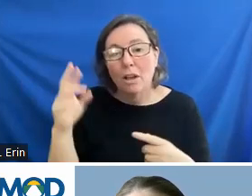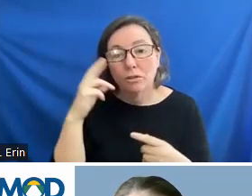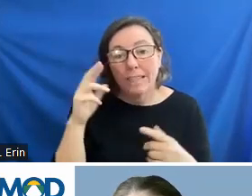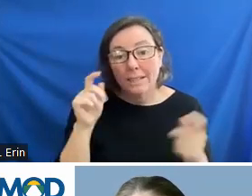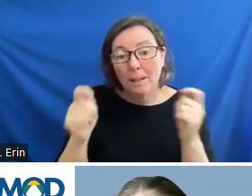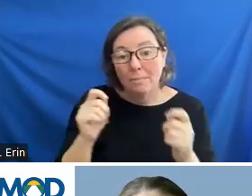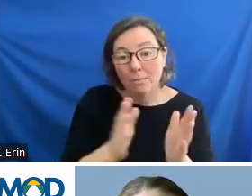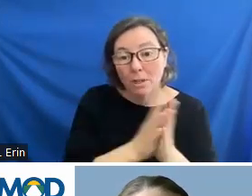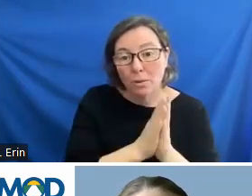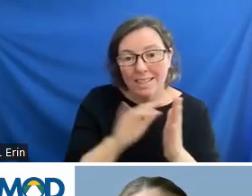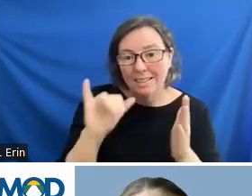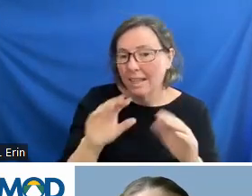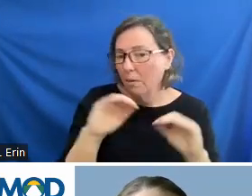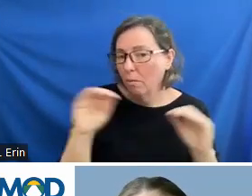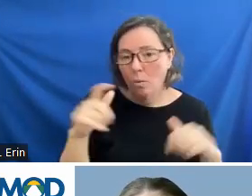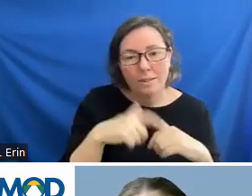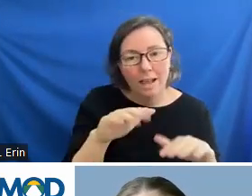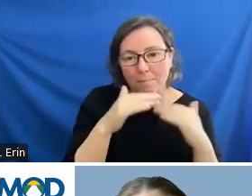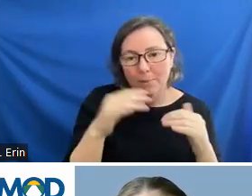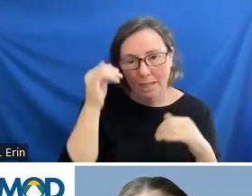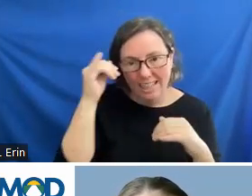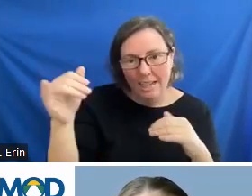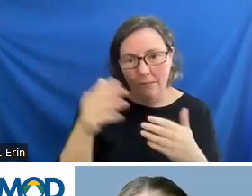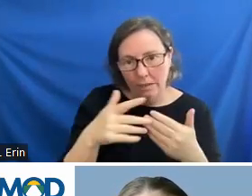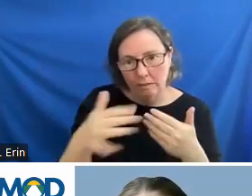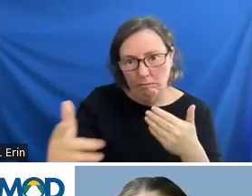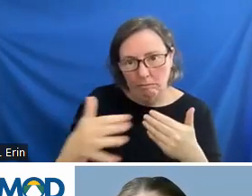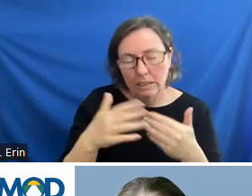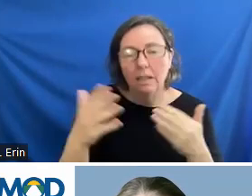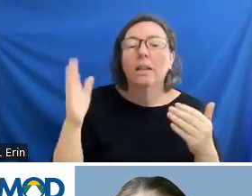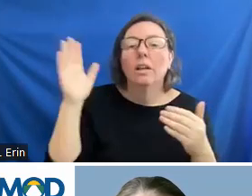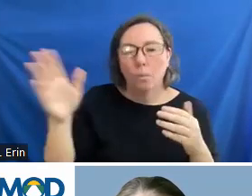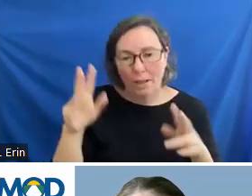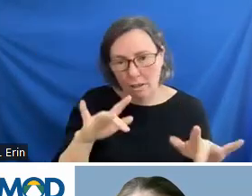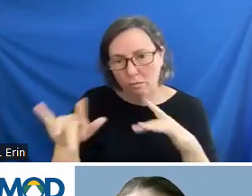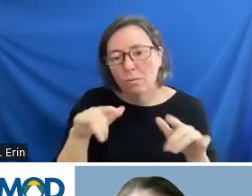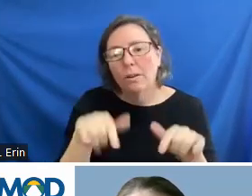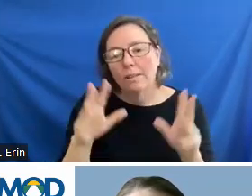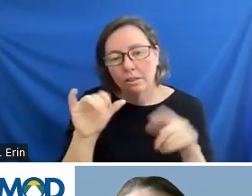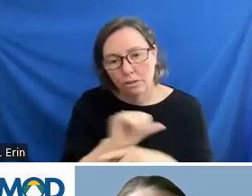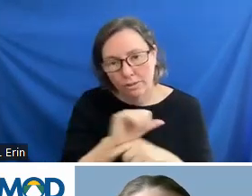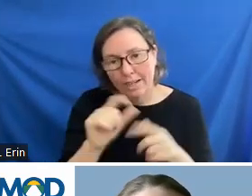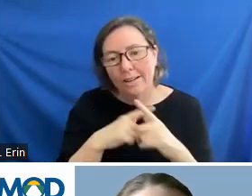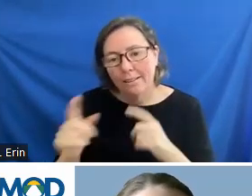This training is recorded and will be available on our YouTube page afterwards.